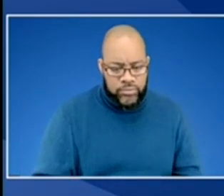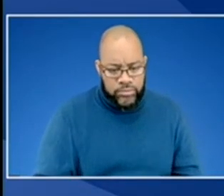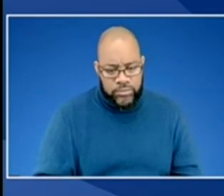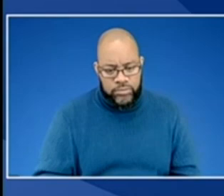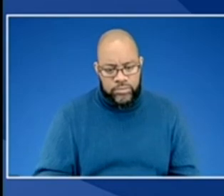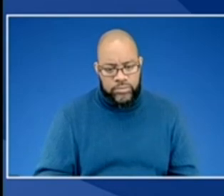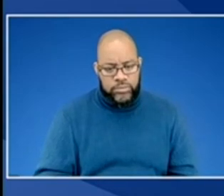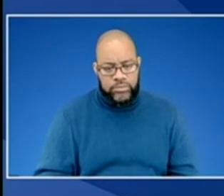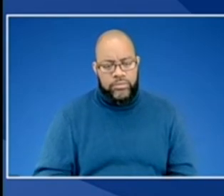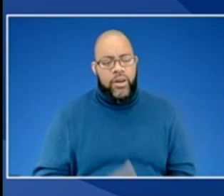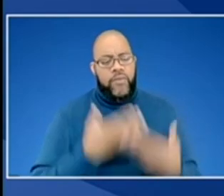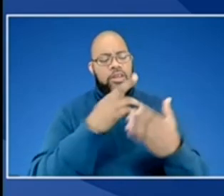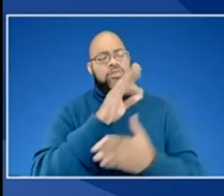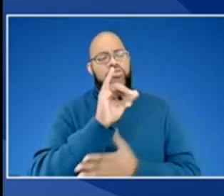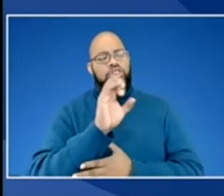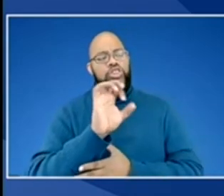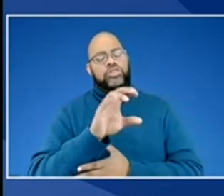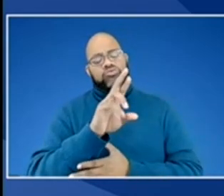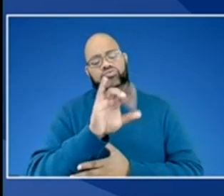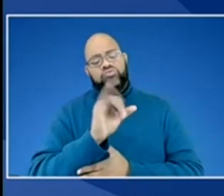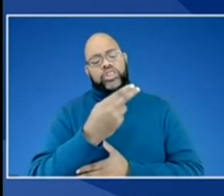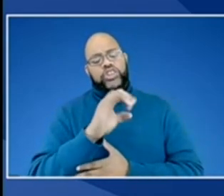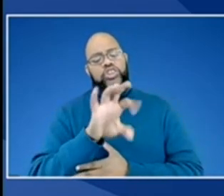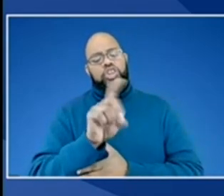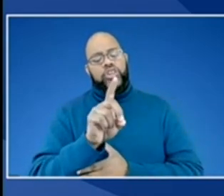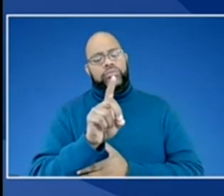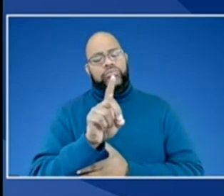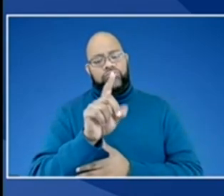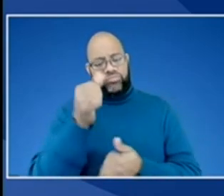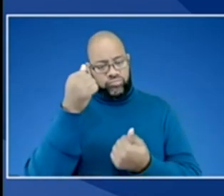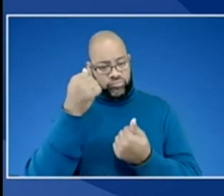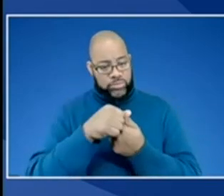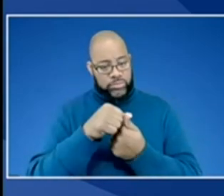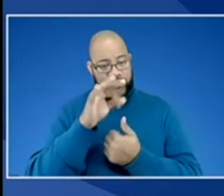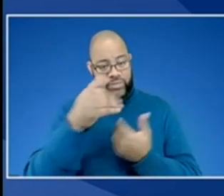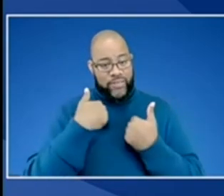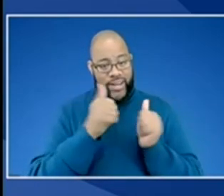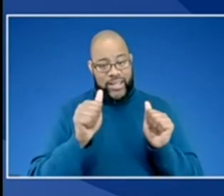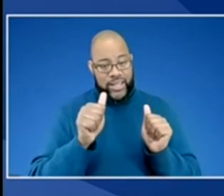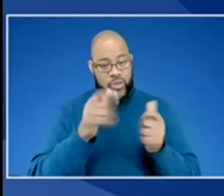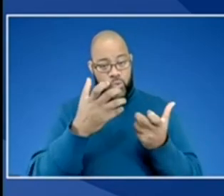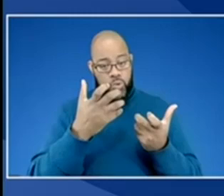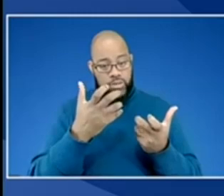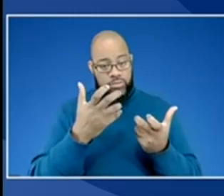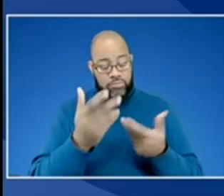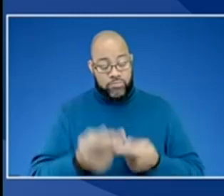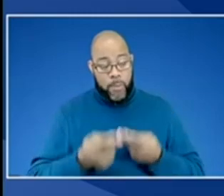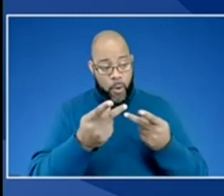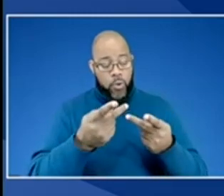Thank you, Richard. Remember, if you have anything that you would like to propose, please do so in red